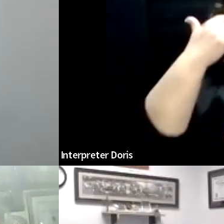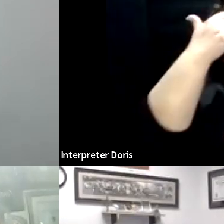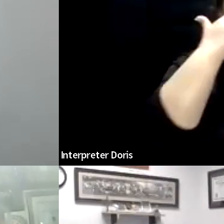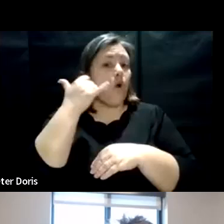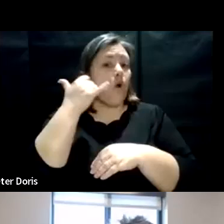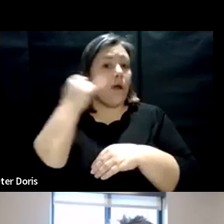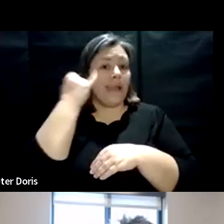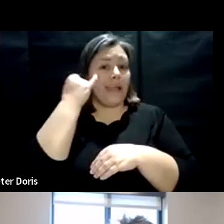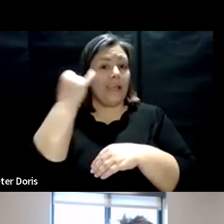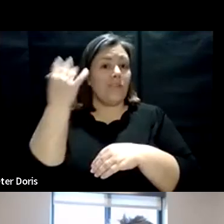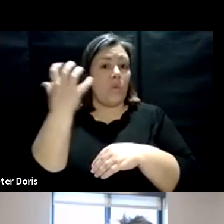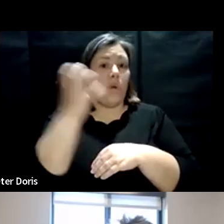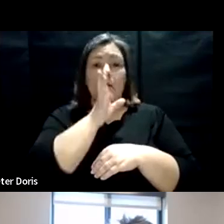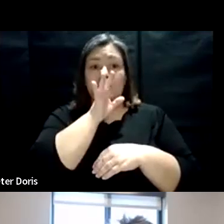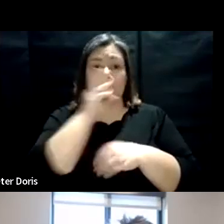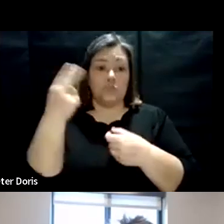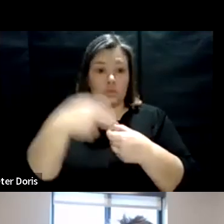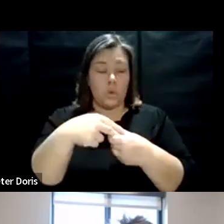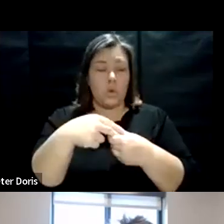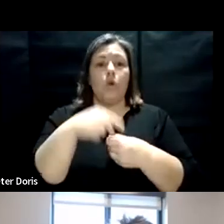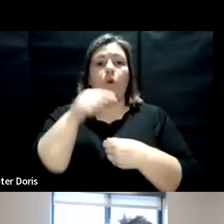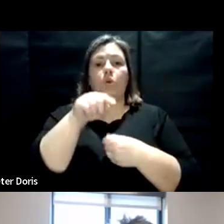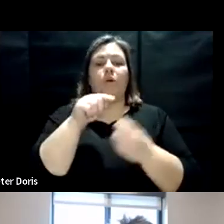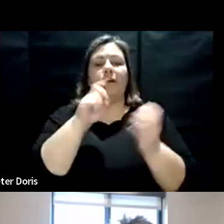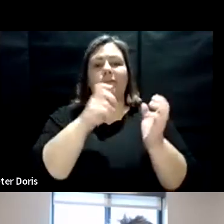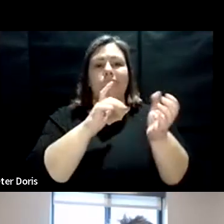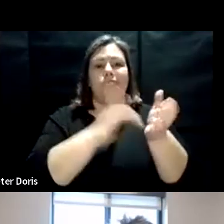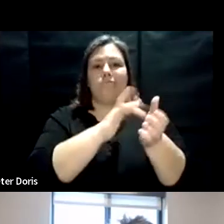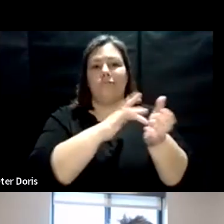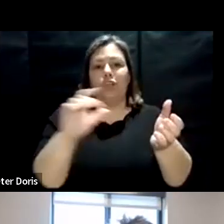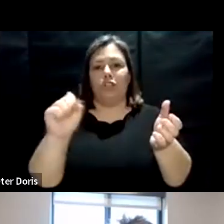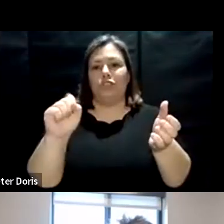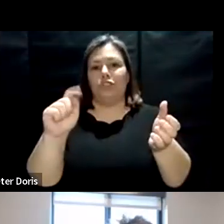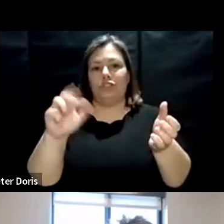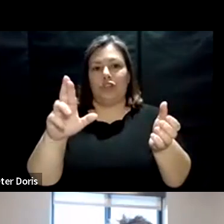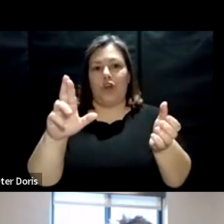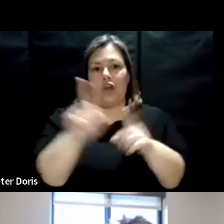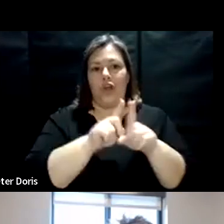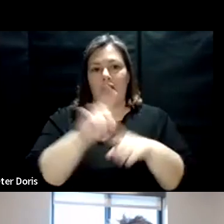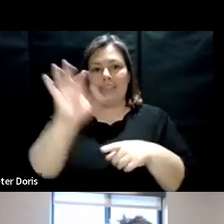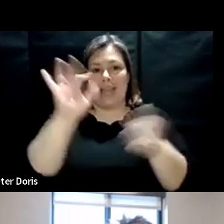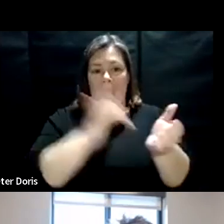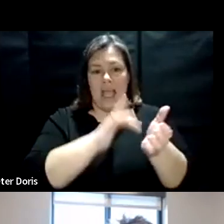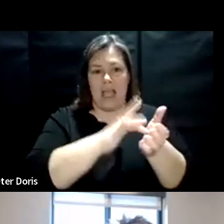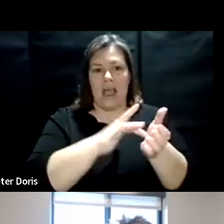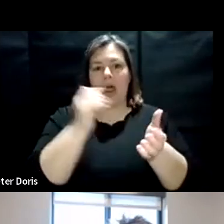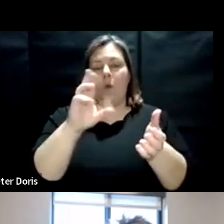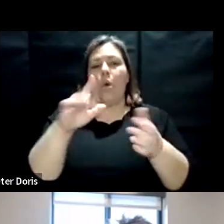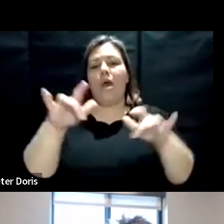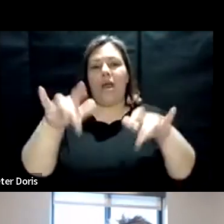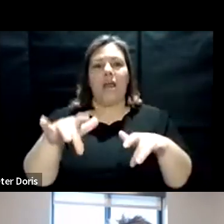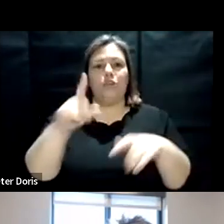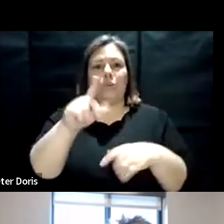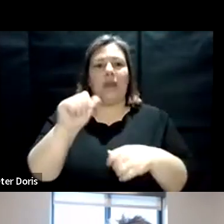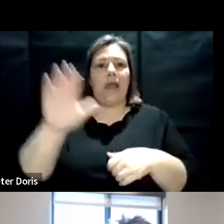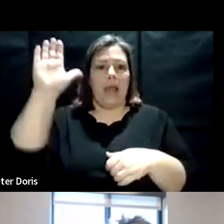That would like to jump into the conversation or using keystreams.